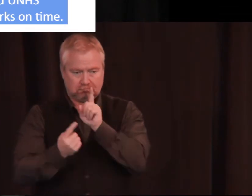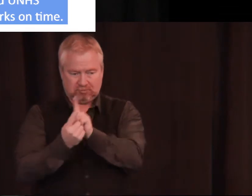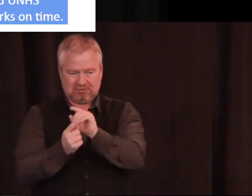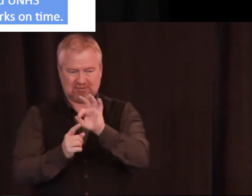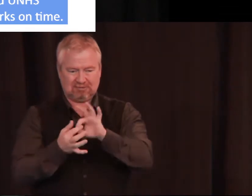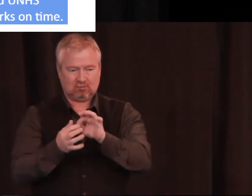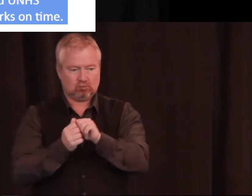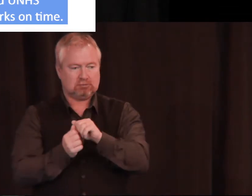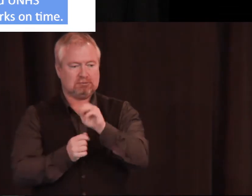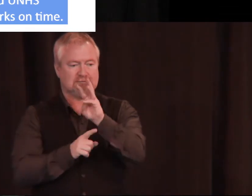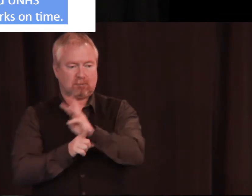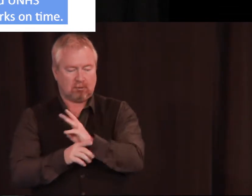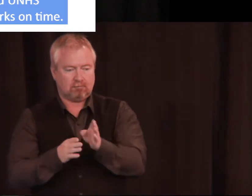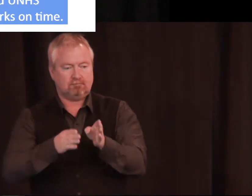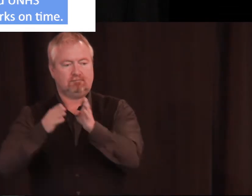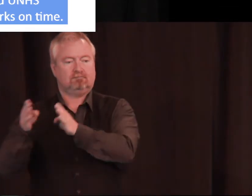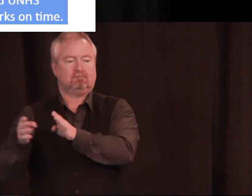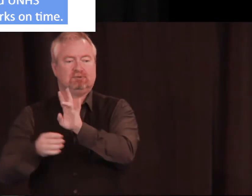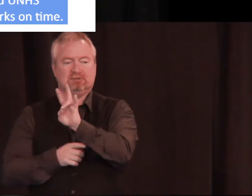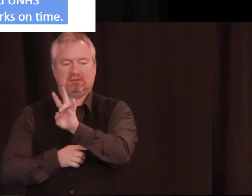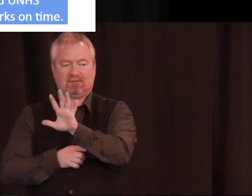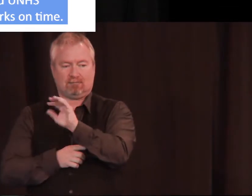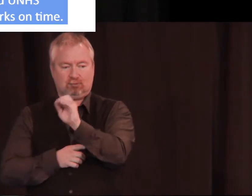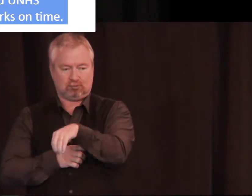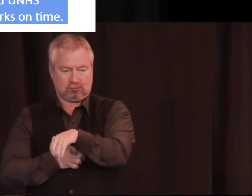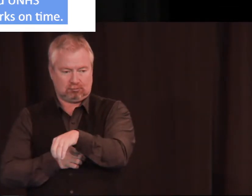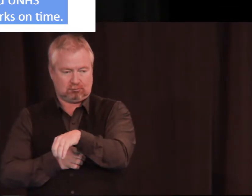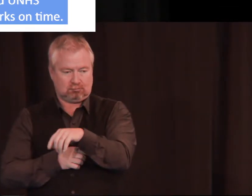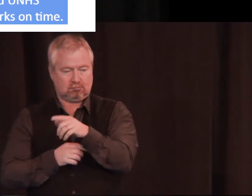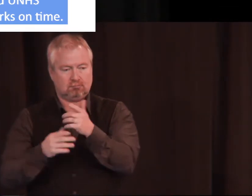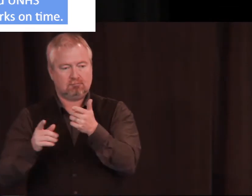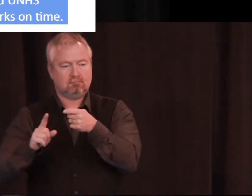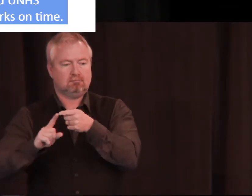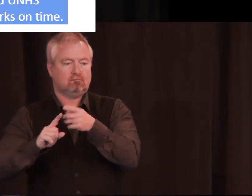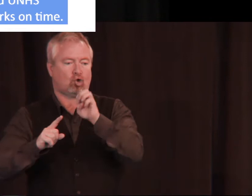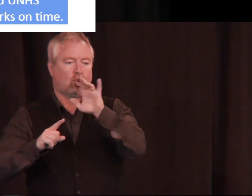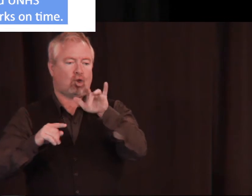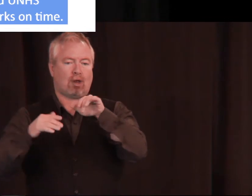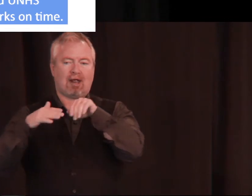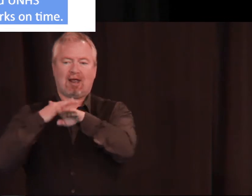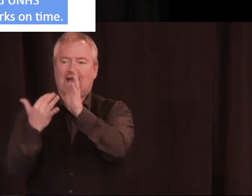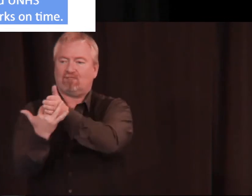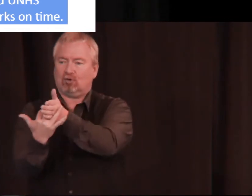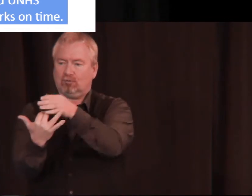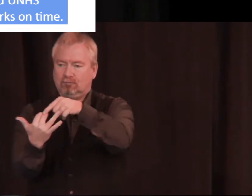75% were entered into early intervention by 6 months of age.